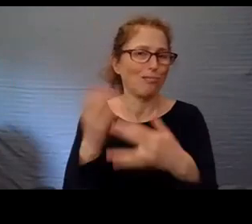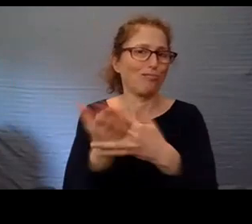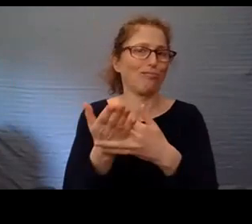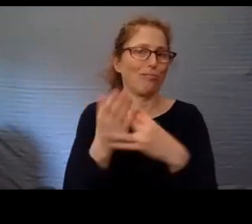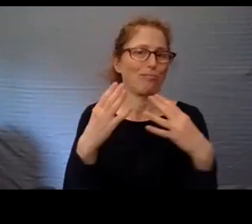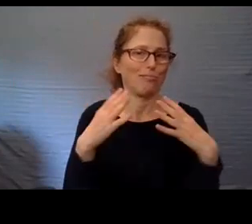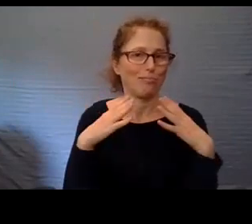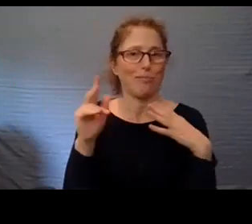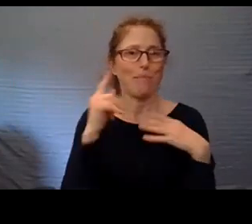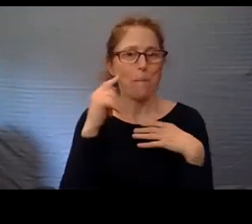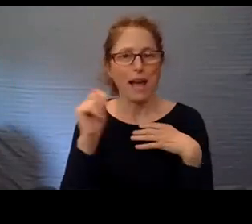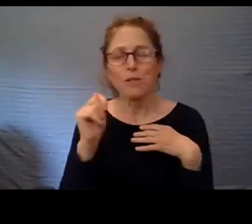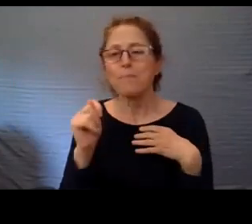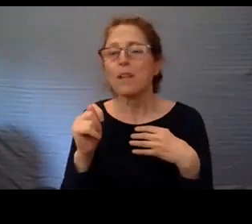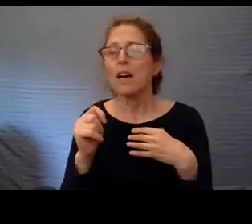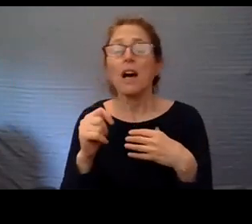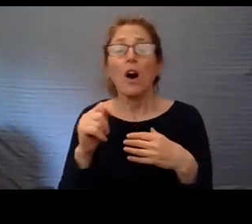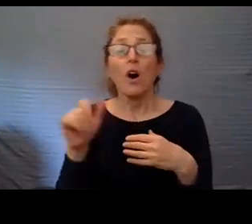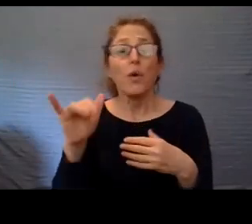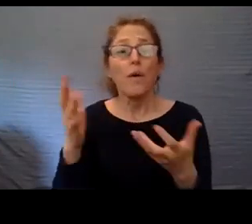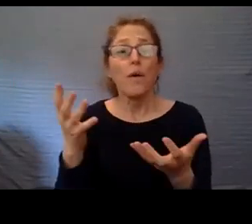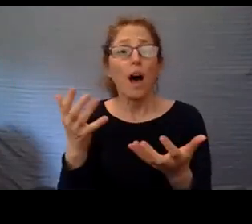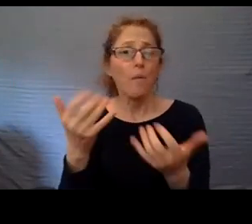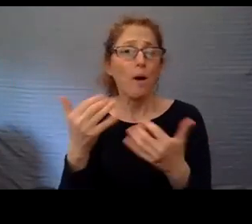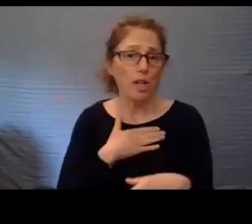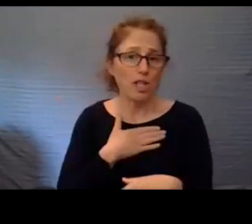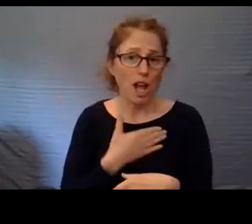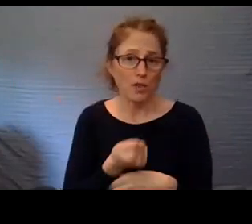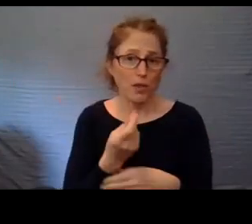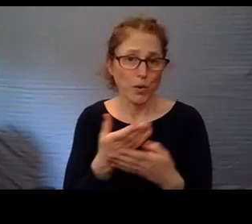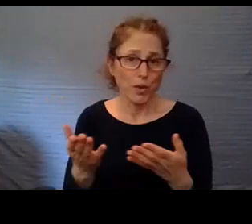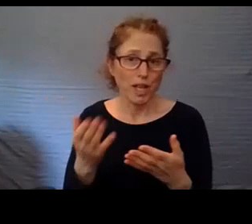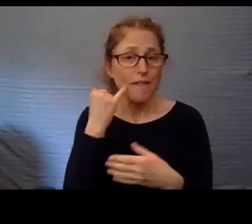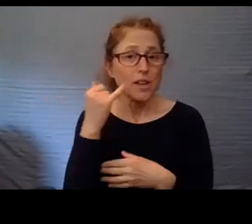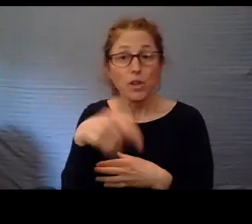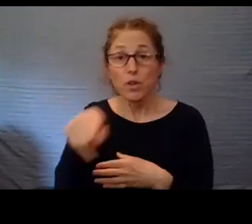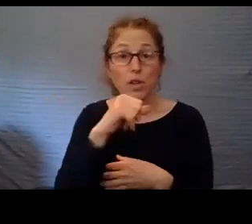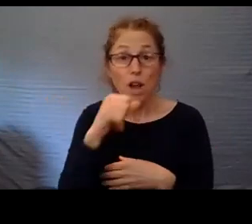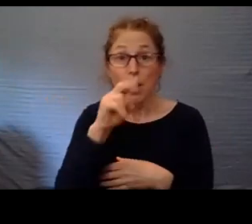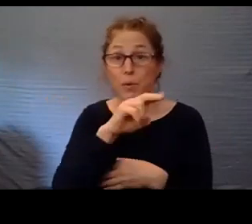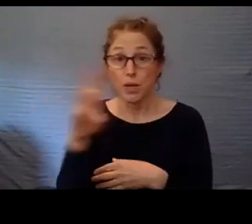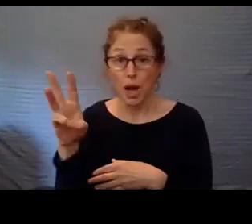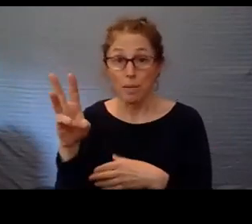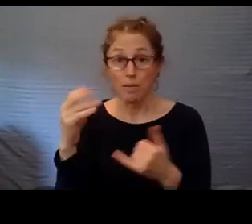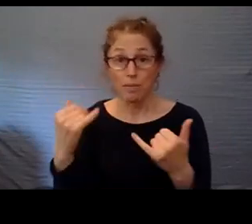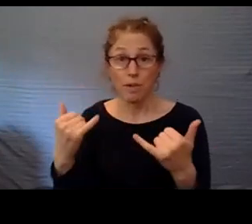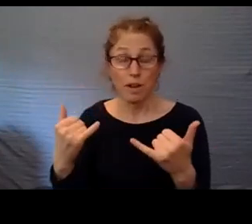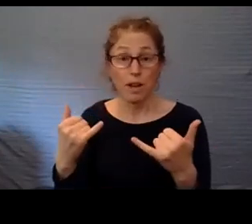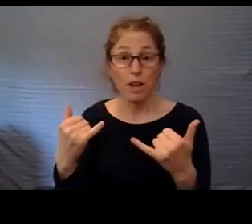And before we get started, I want to give a few acknowledgements, as well. For those of you who are not at the University of Washington, there's a land acknowledgement that we do